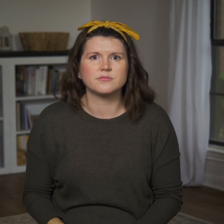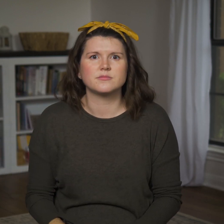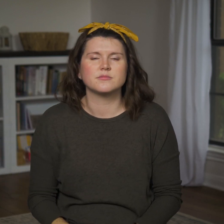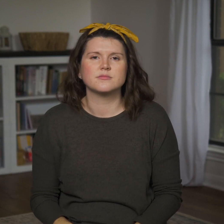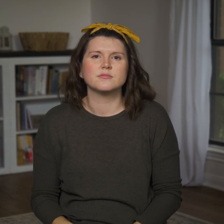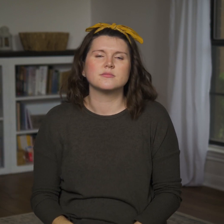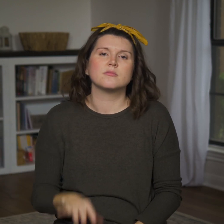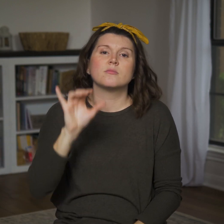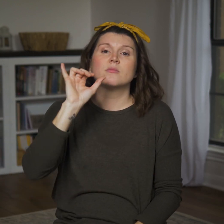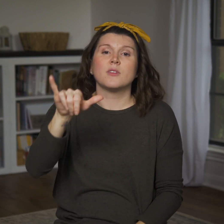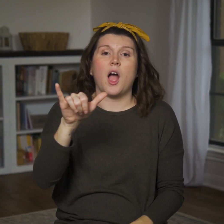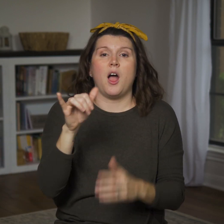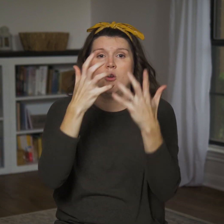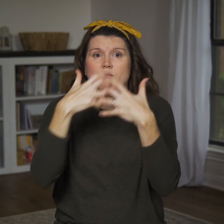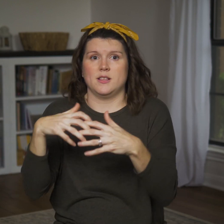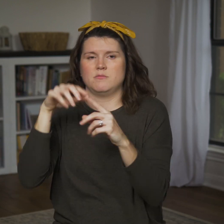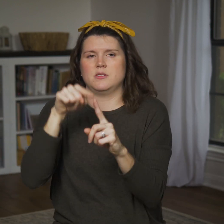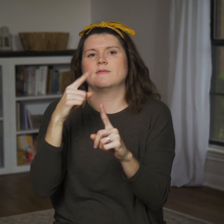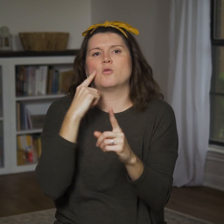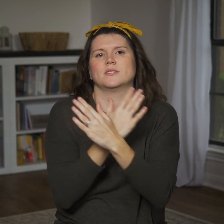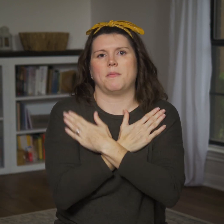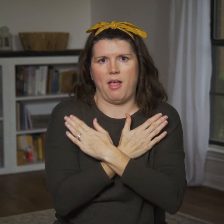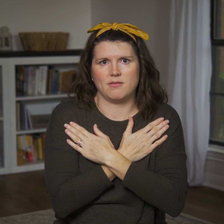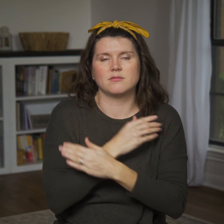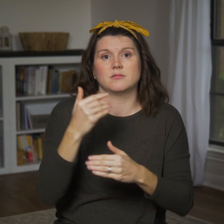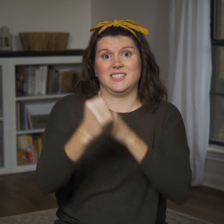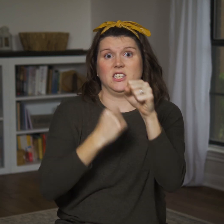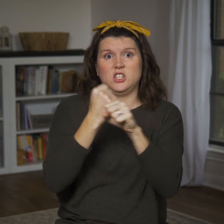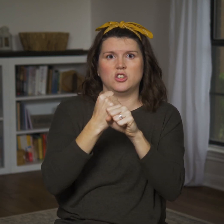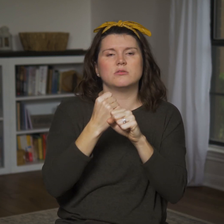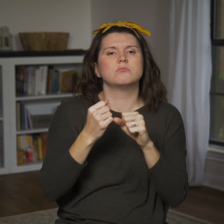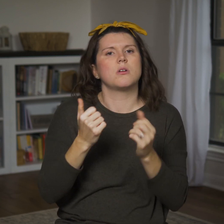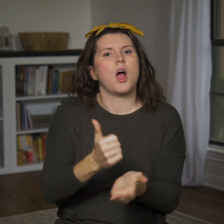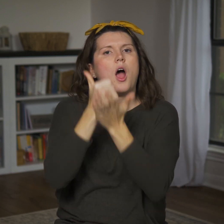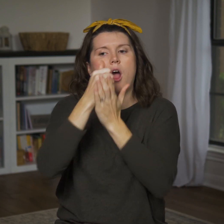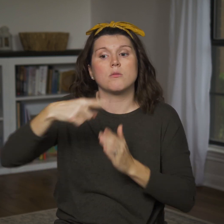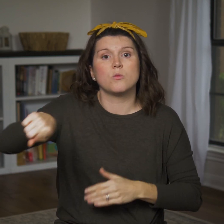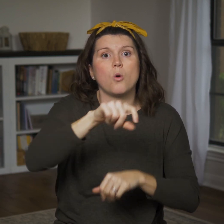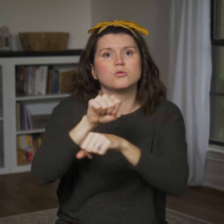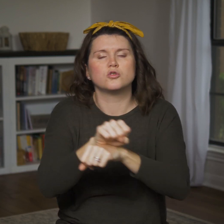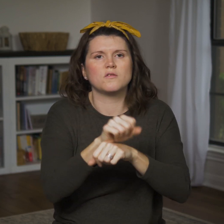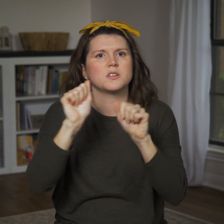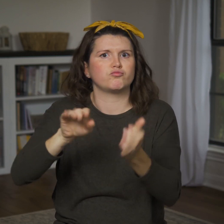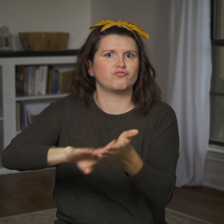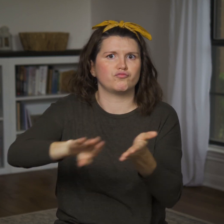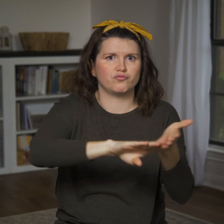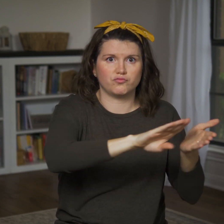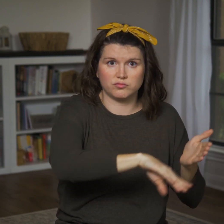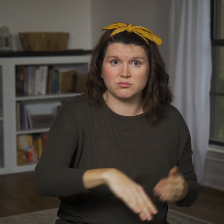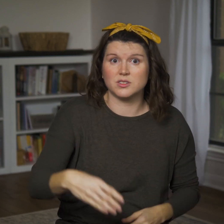In the arrangement for the Sabbath Year release of these servants,